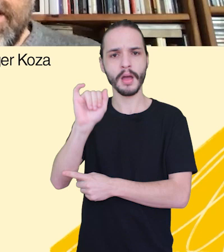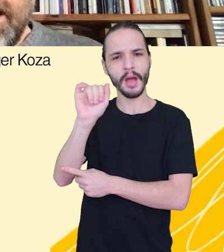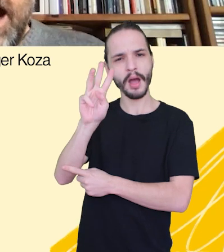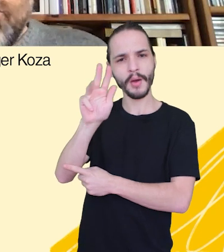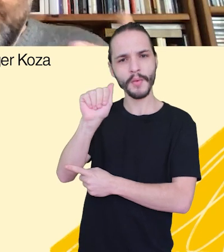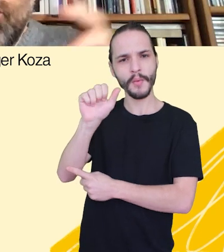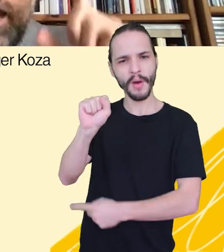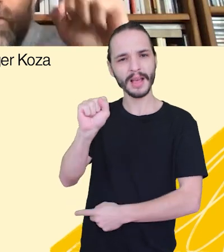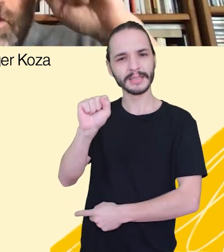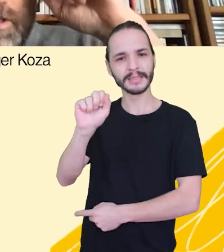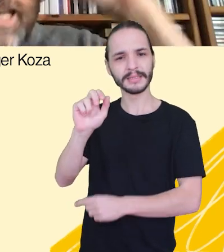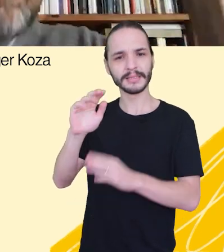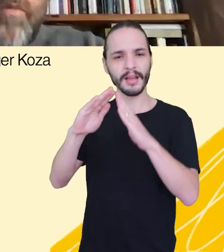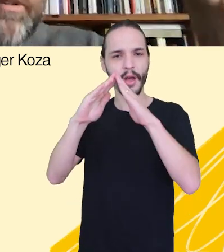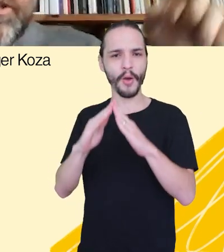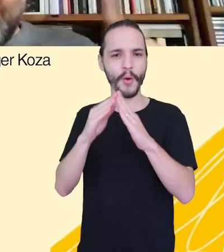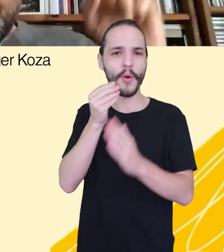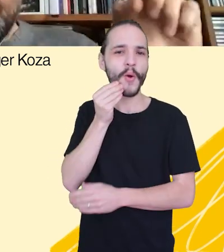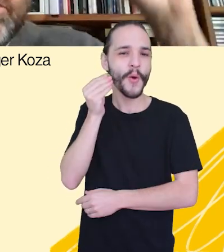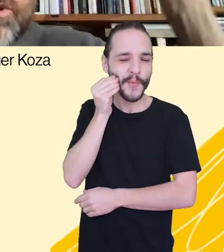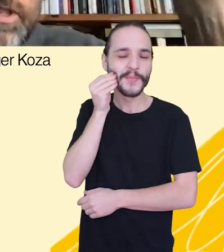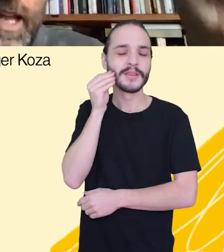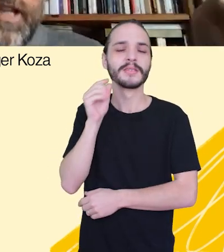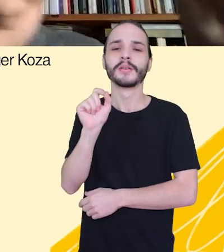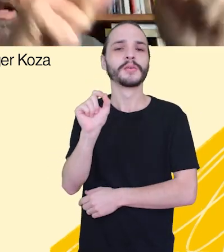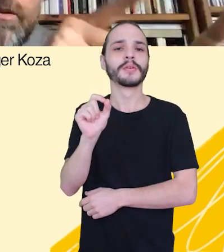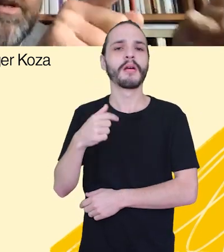How do you get from that moment that you thought there was an animal